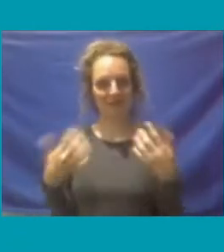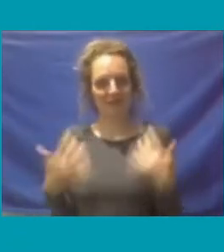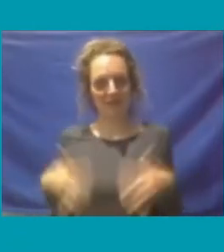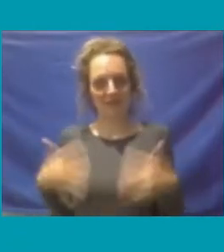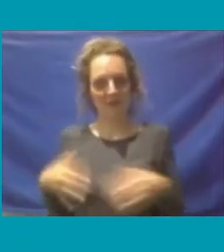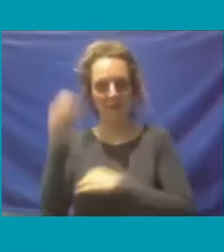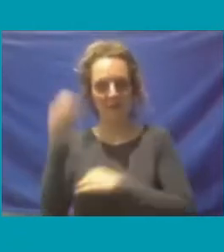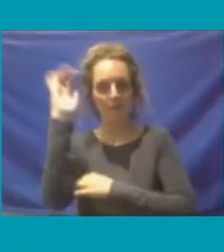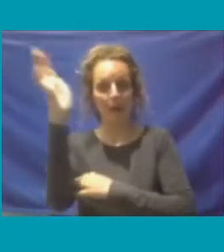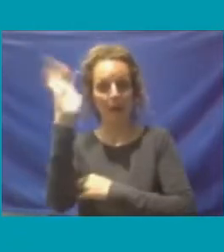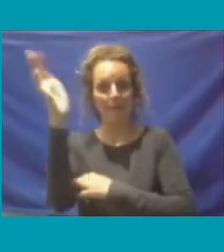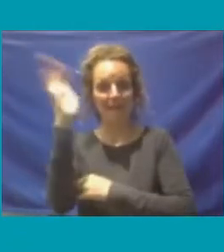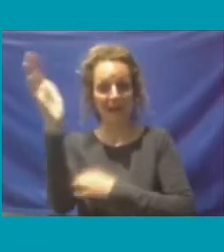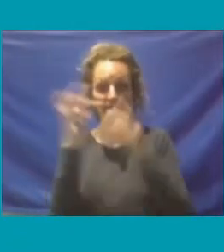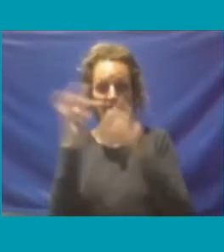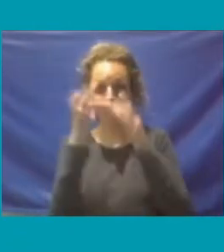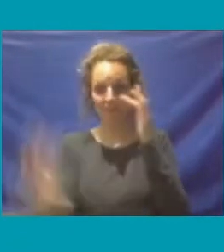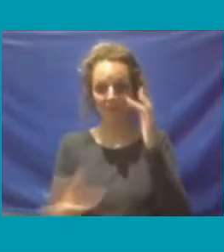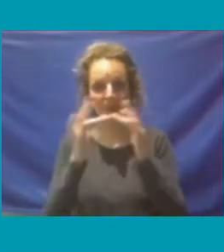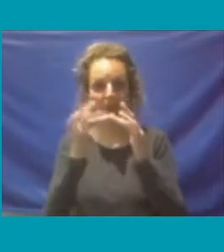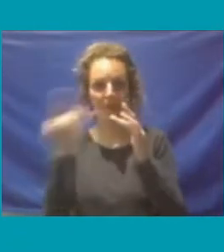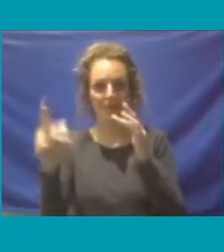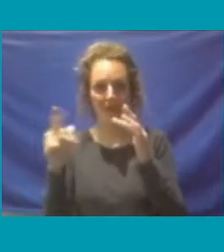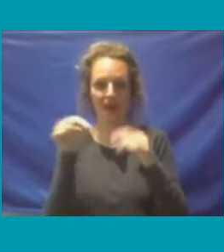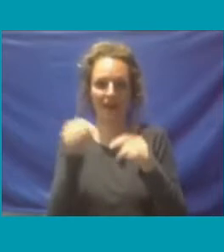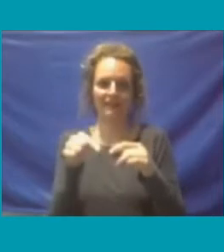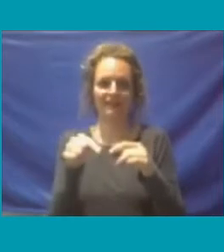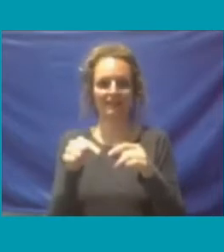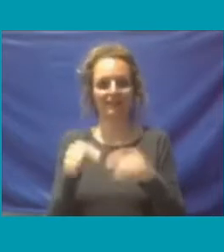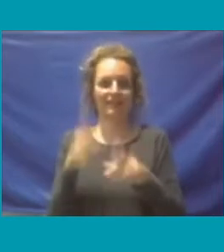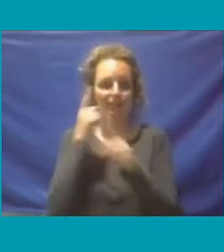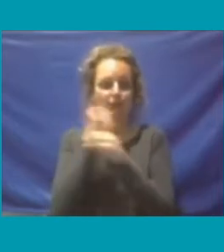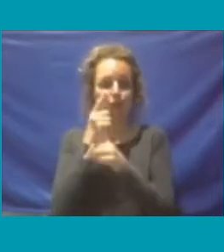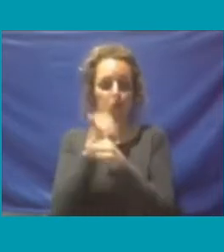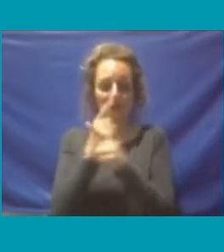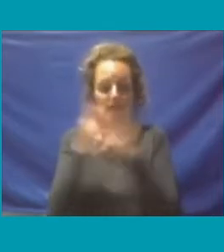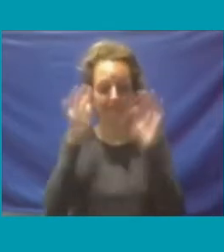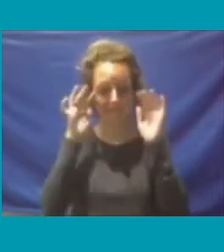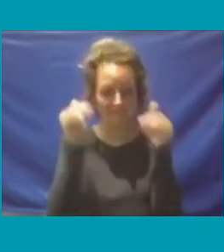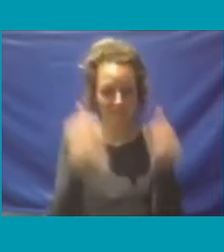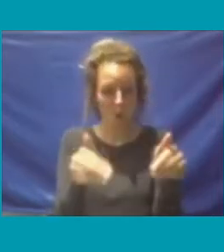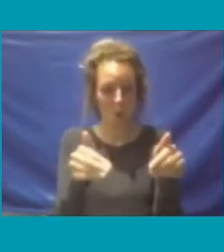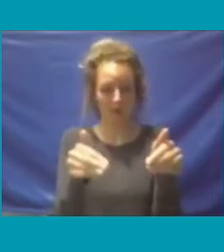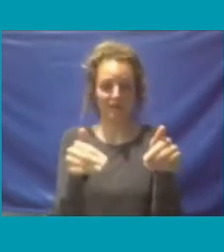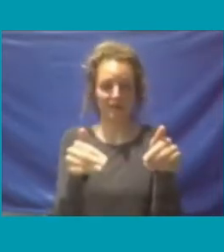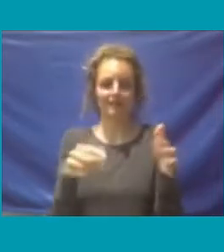launch of the Evenbreak Career Hive. I am your glorious host leading you